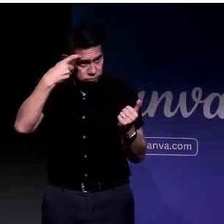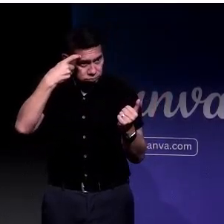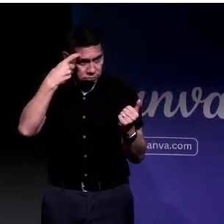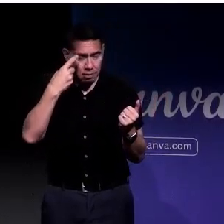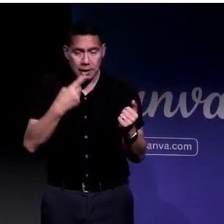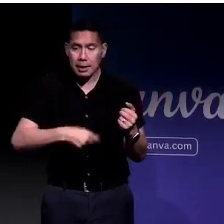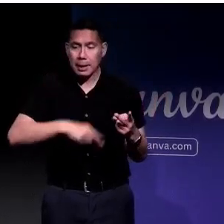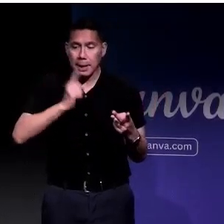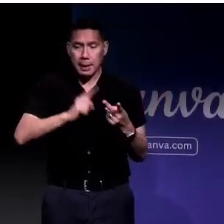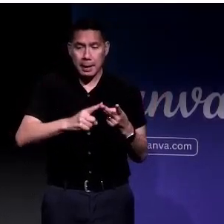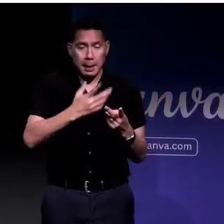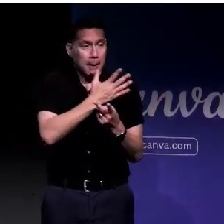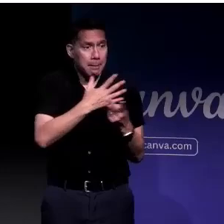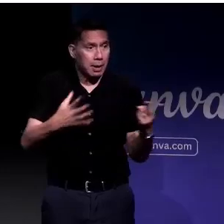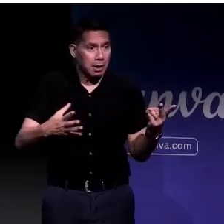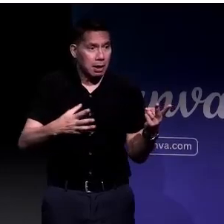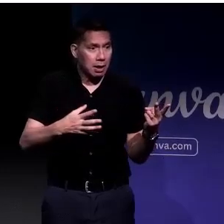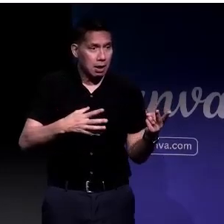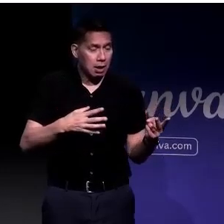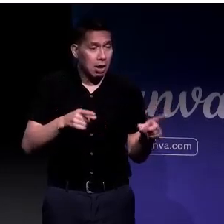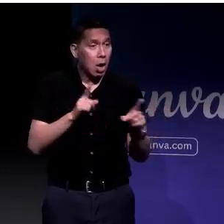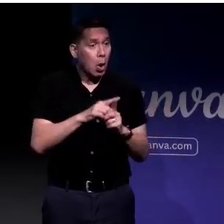Many of them are actually intoxicated when they contact us.